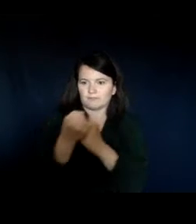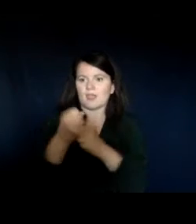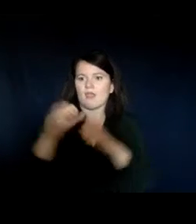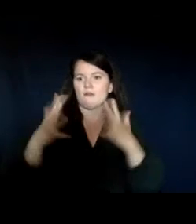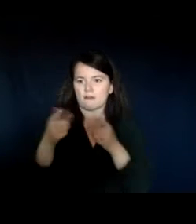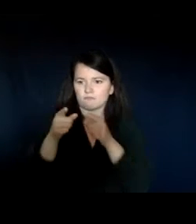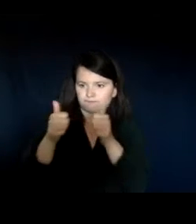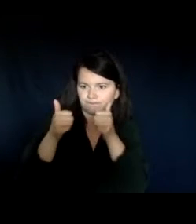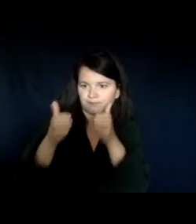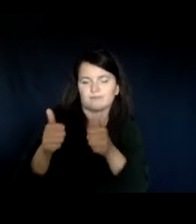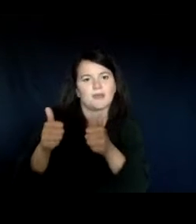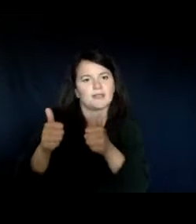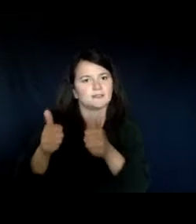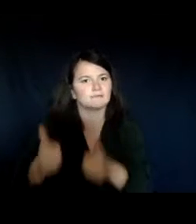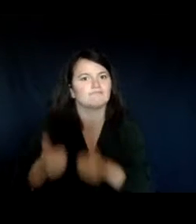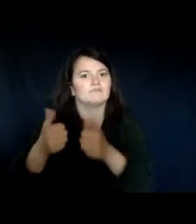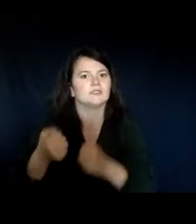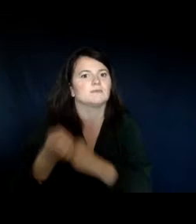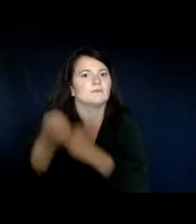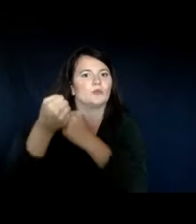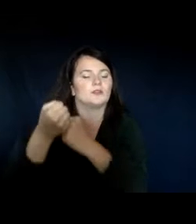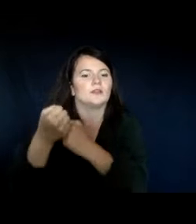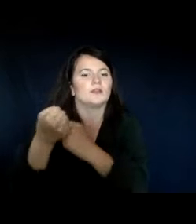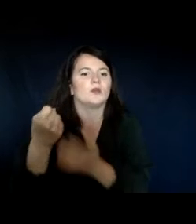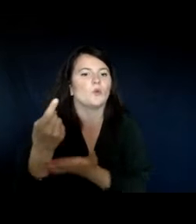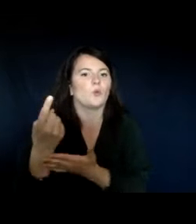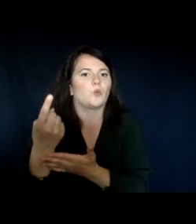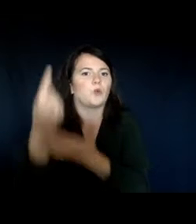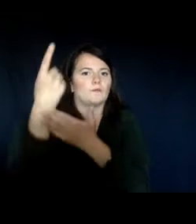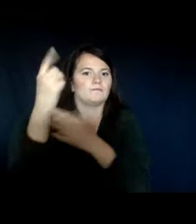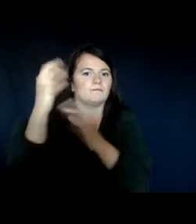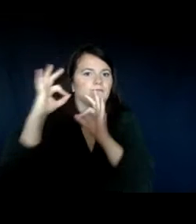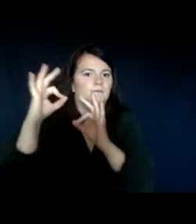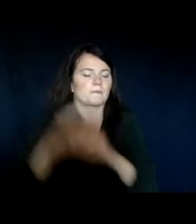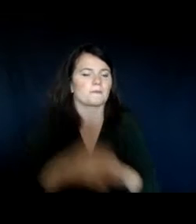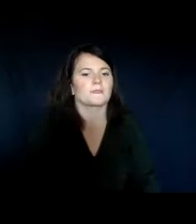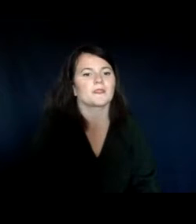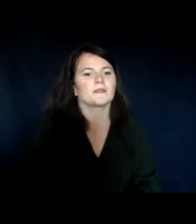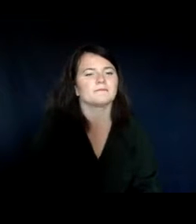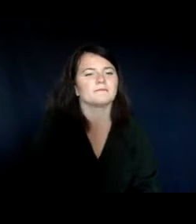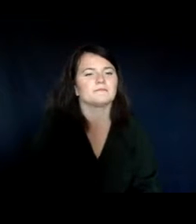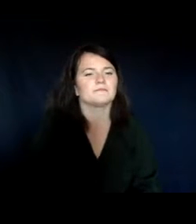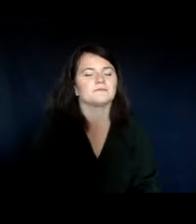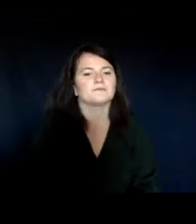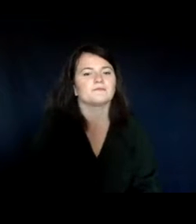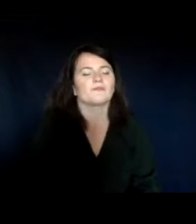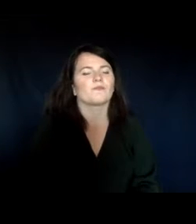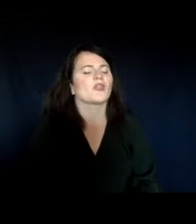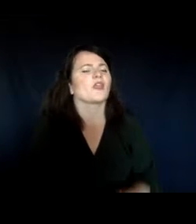So, the question I was asked was, to report